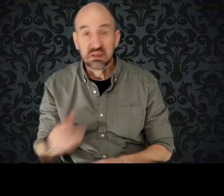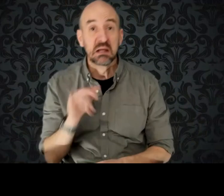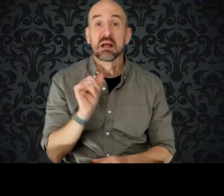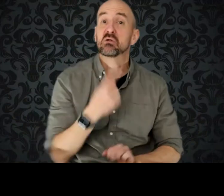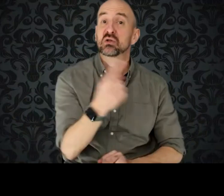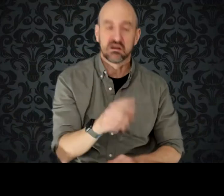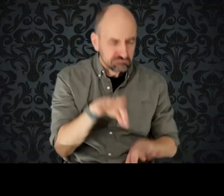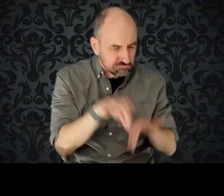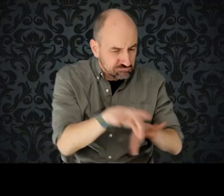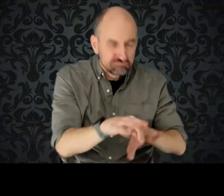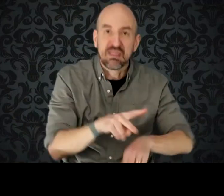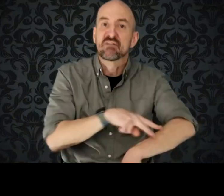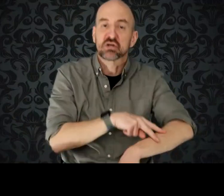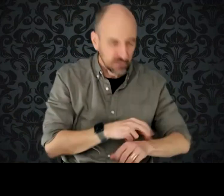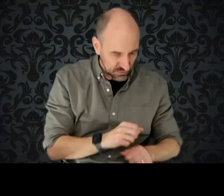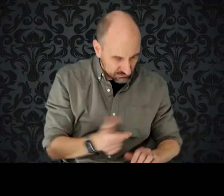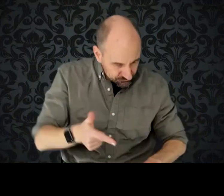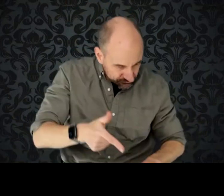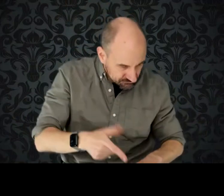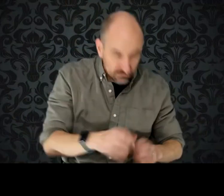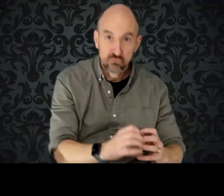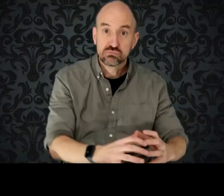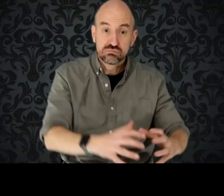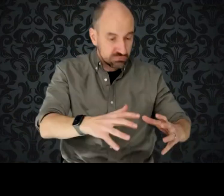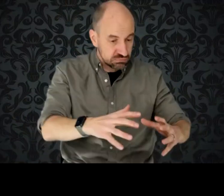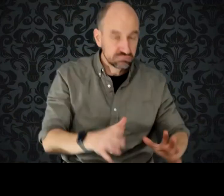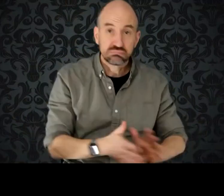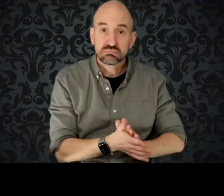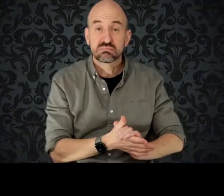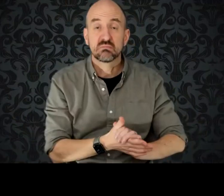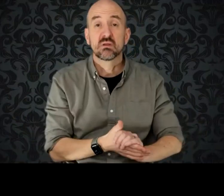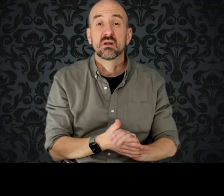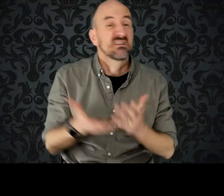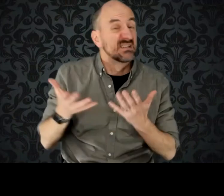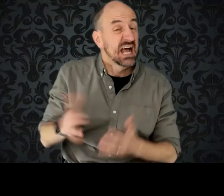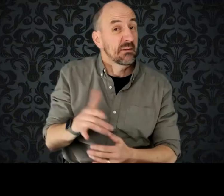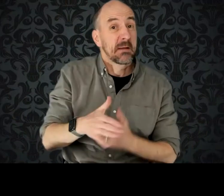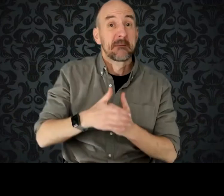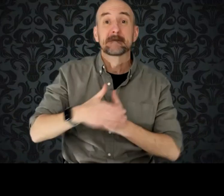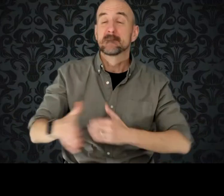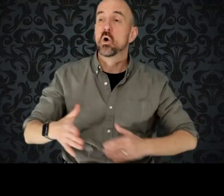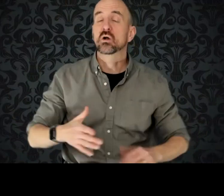own well-being. We have had more time to dabble, however successfully, with gardening. You might have even got